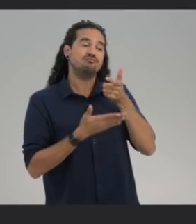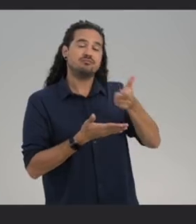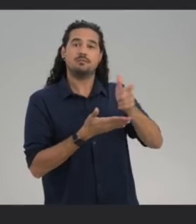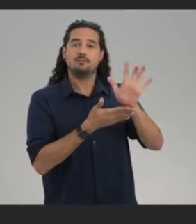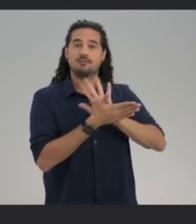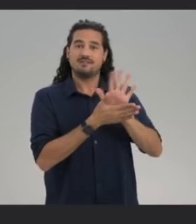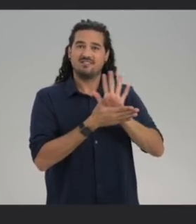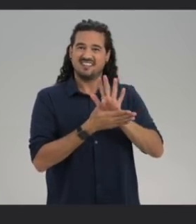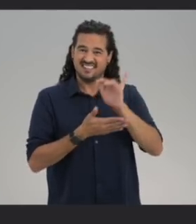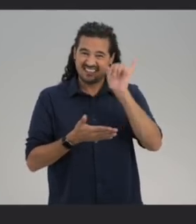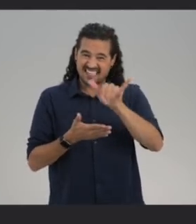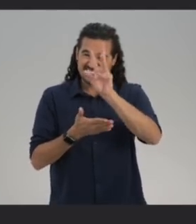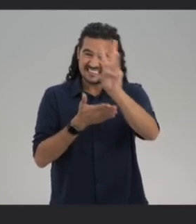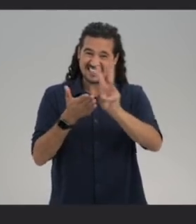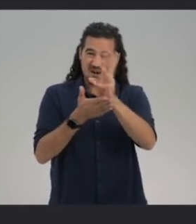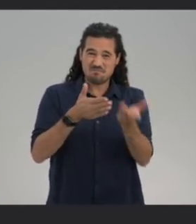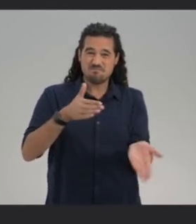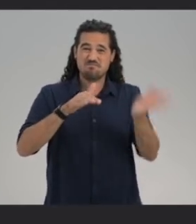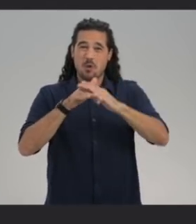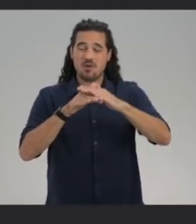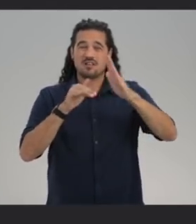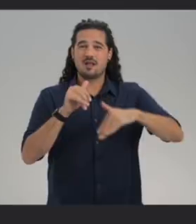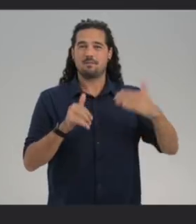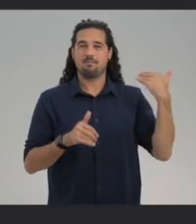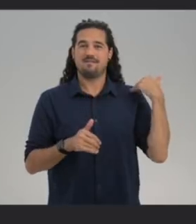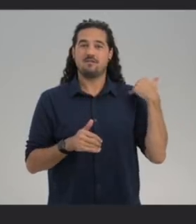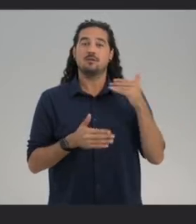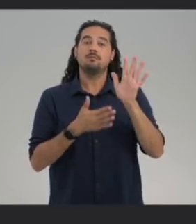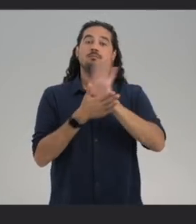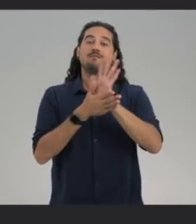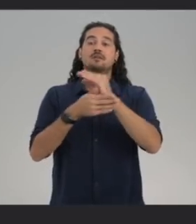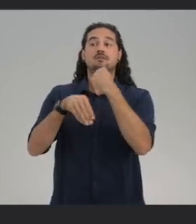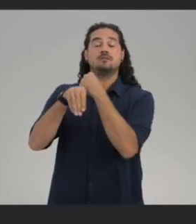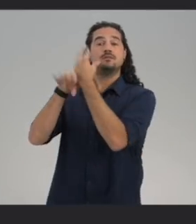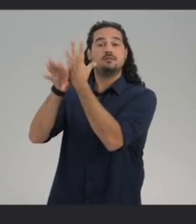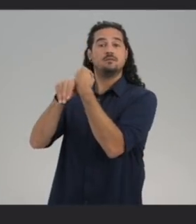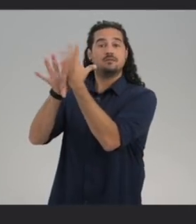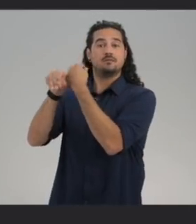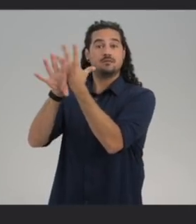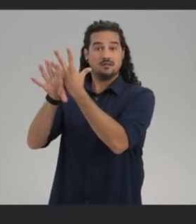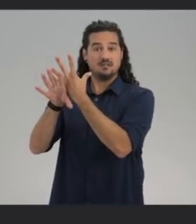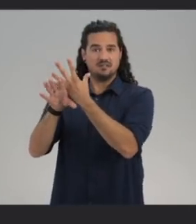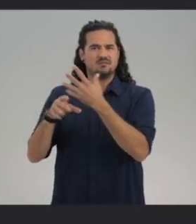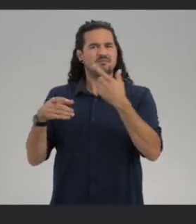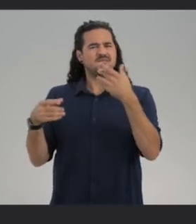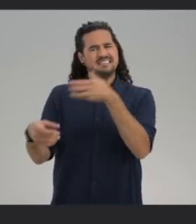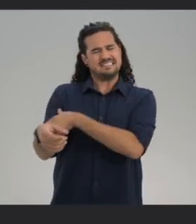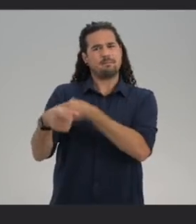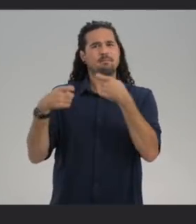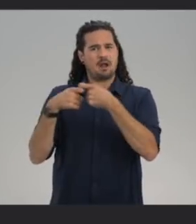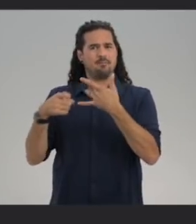That's six hours longer than before. And when you're video conferencing, which can rapidly drain the battery,